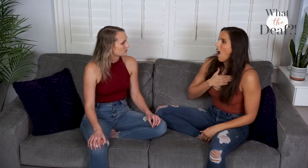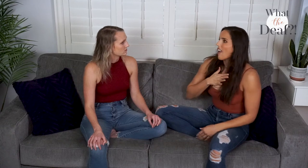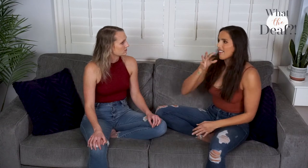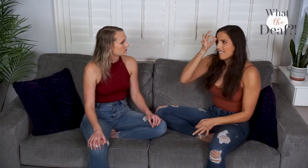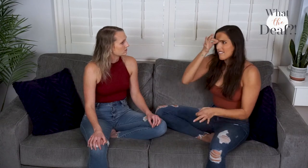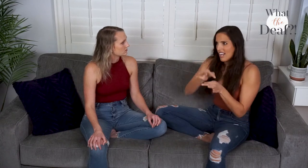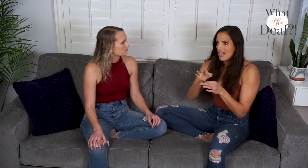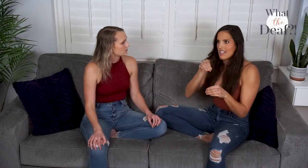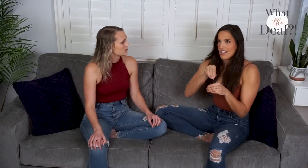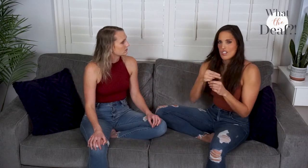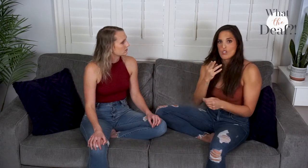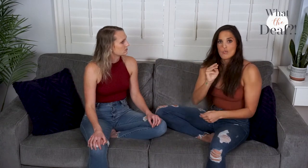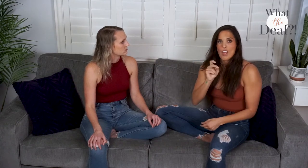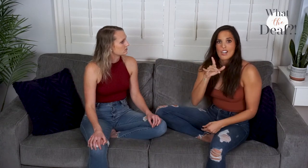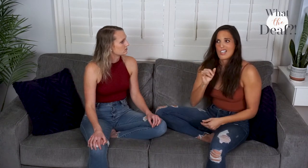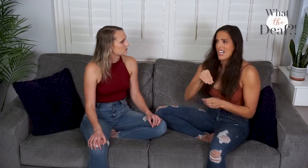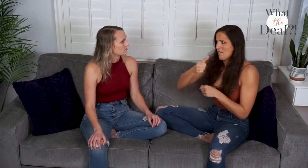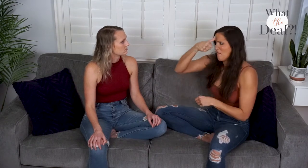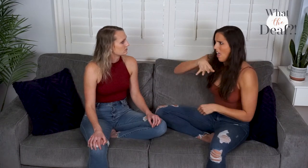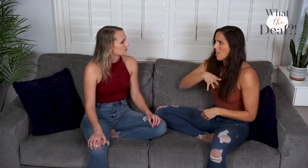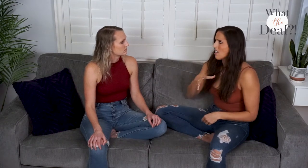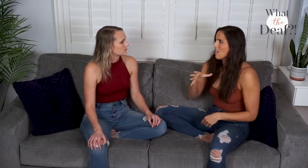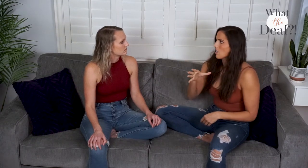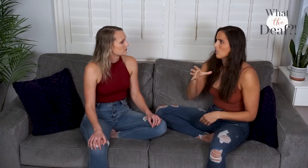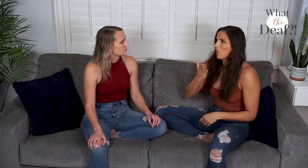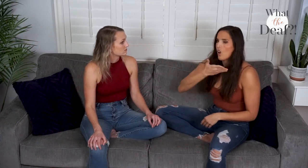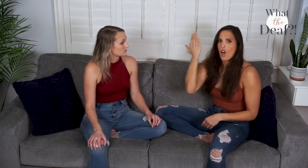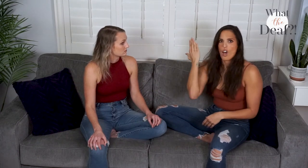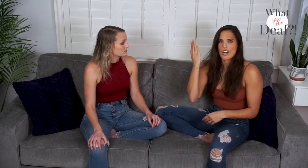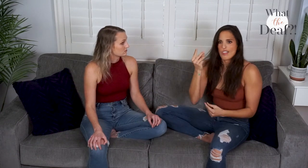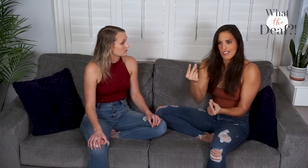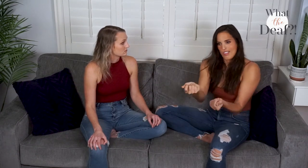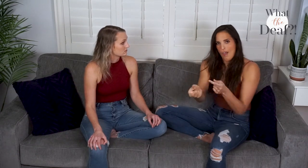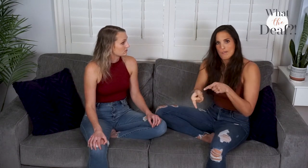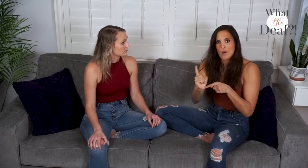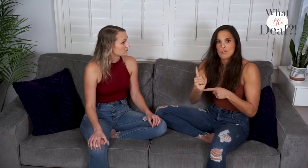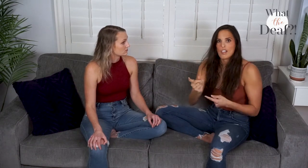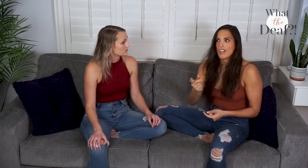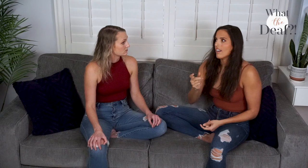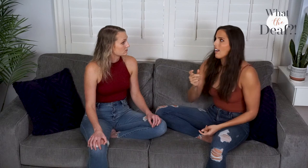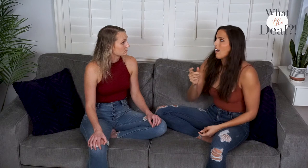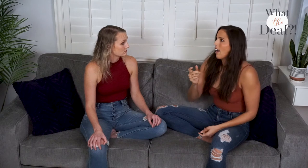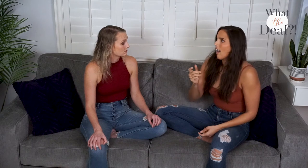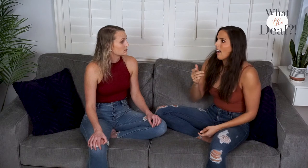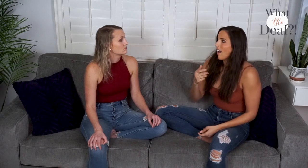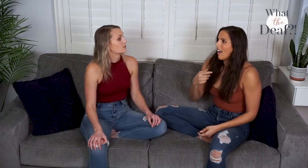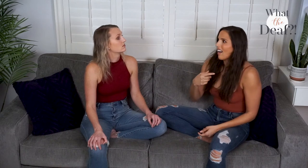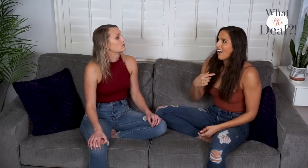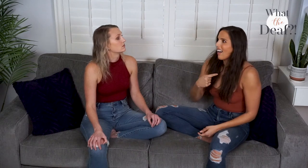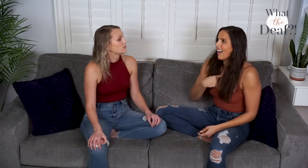My faith in humanity, in men, was gone in an instant, in that moment. Yeah.